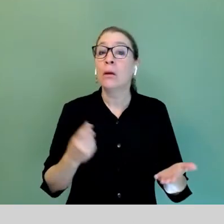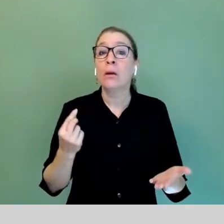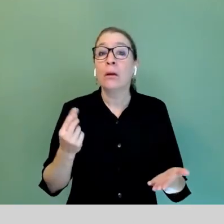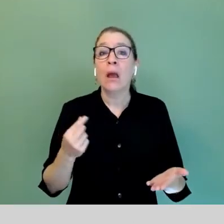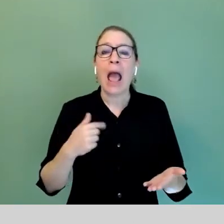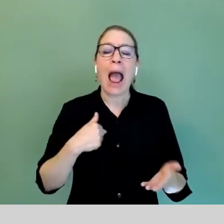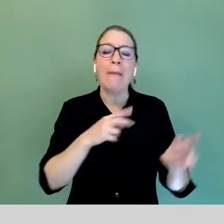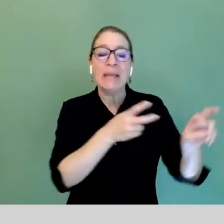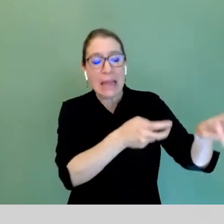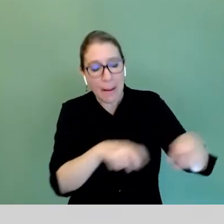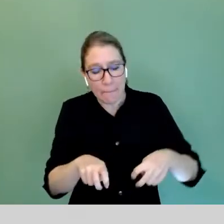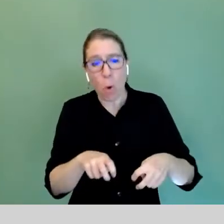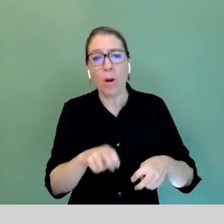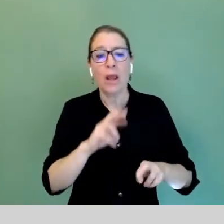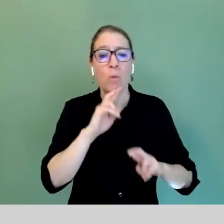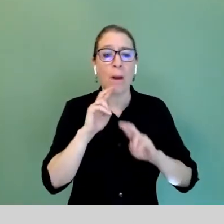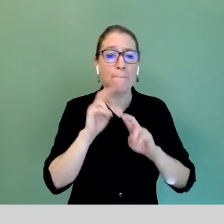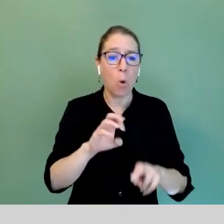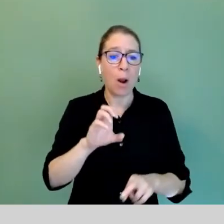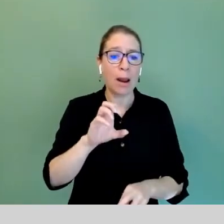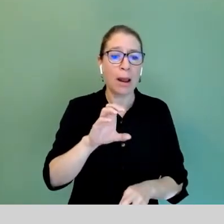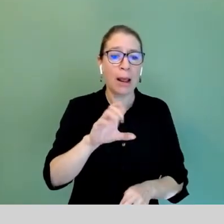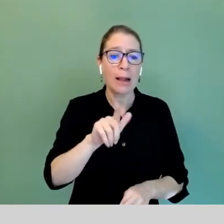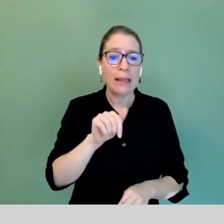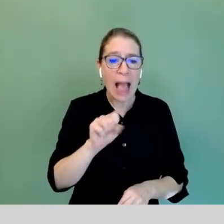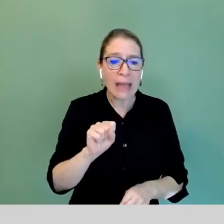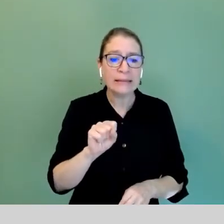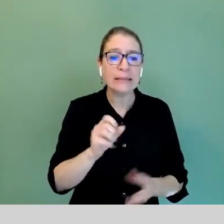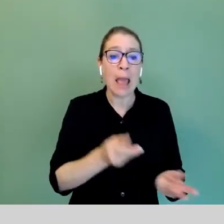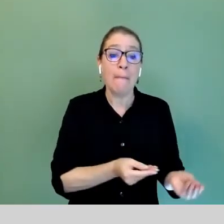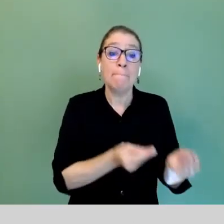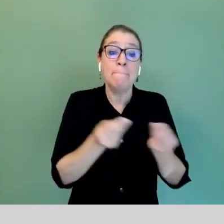is I'm importing the profile report class, passing in this dataframe,